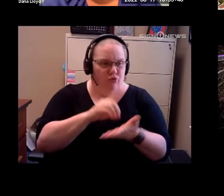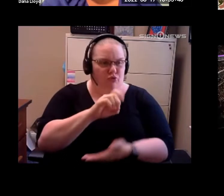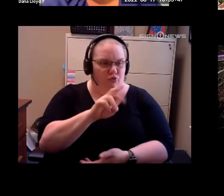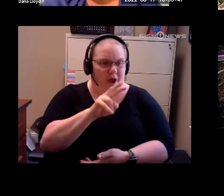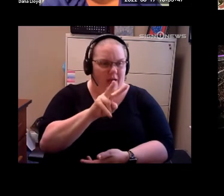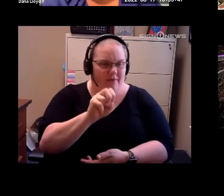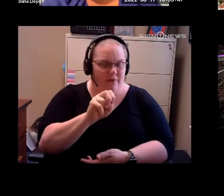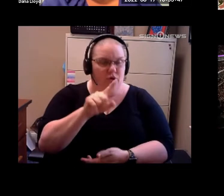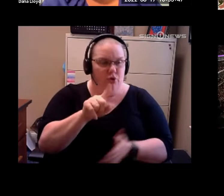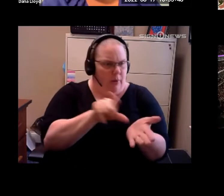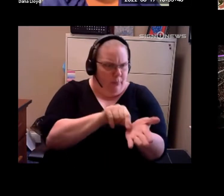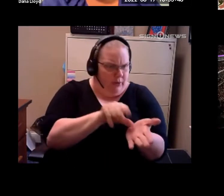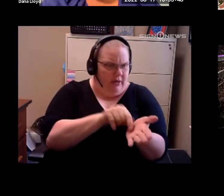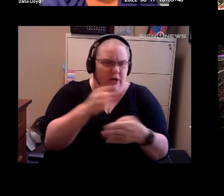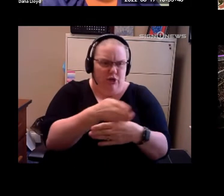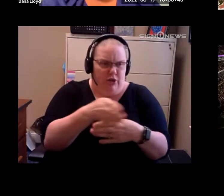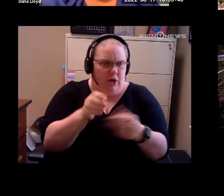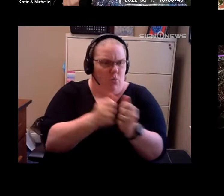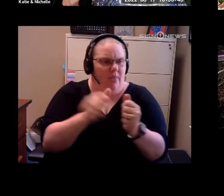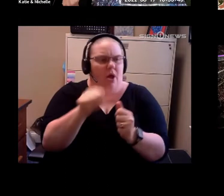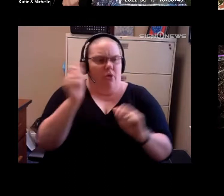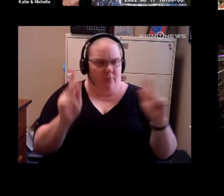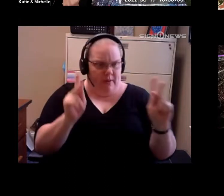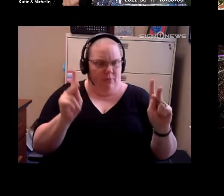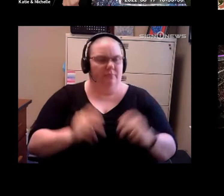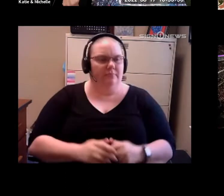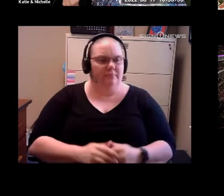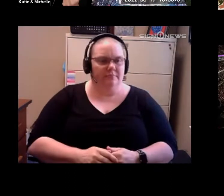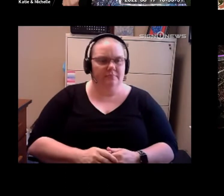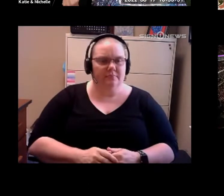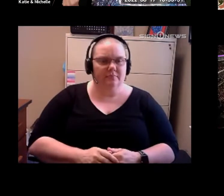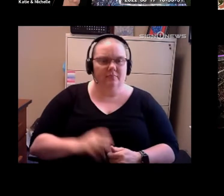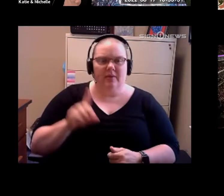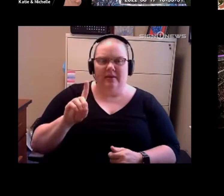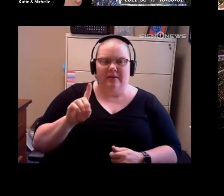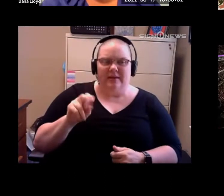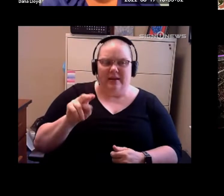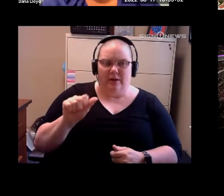you can print them out sharing those other people want the last slide yeah okay you'll go back